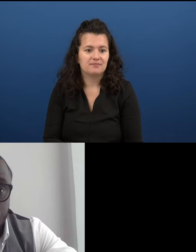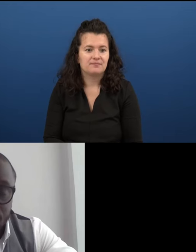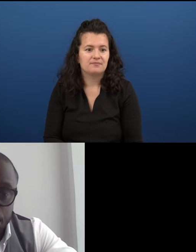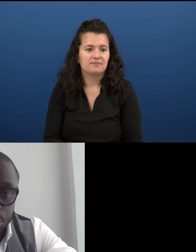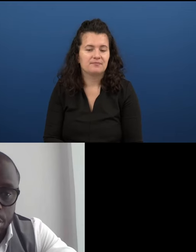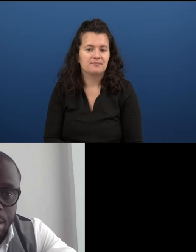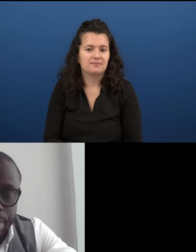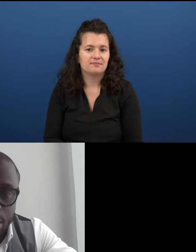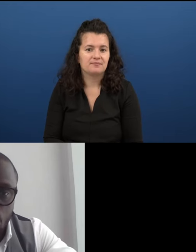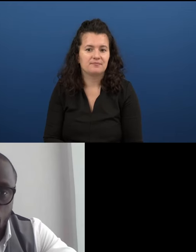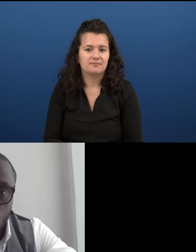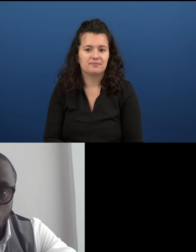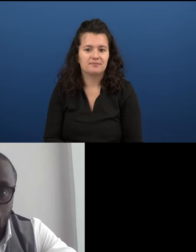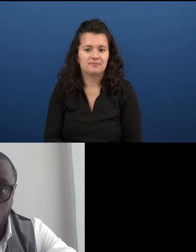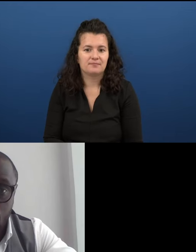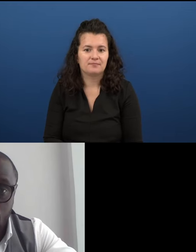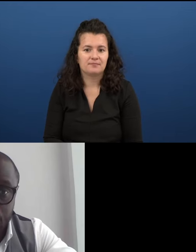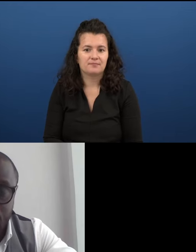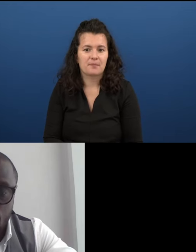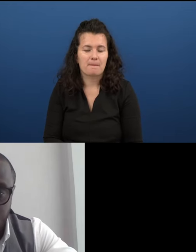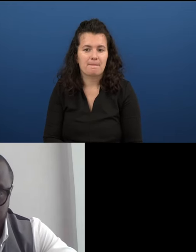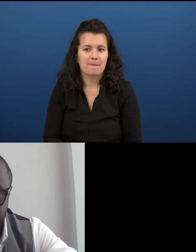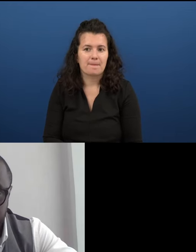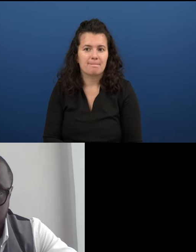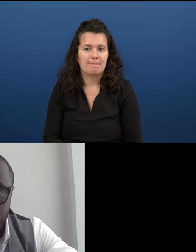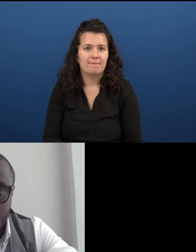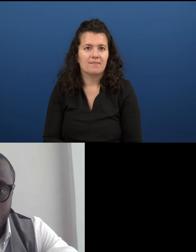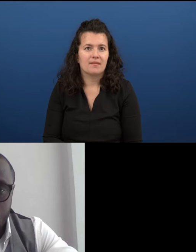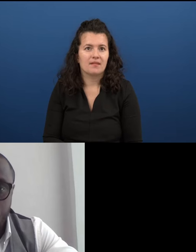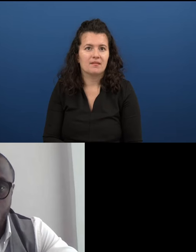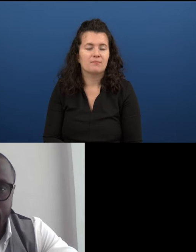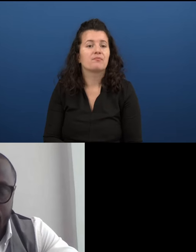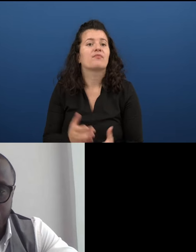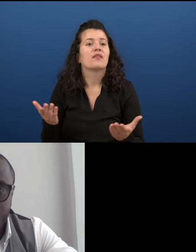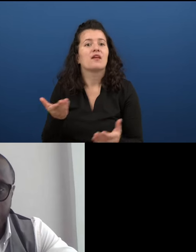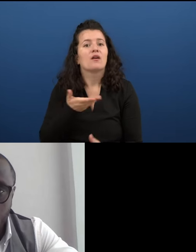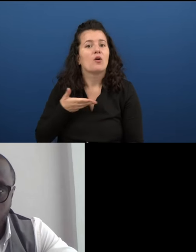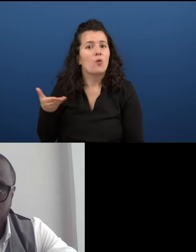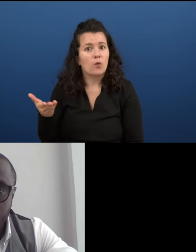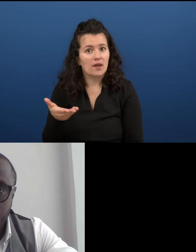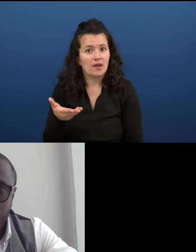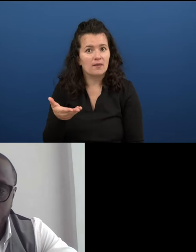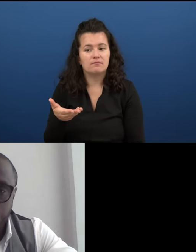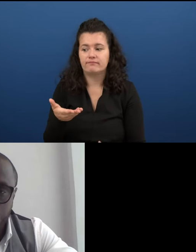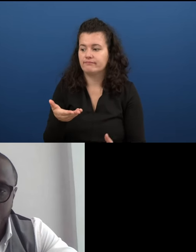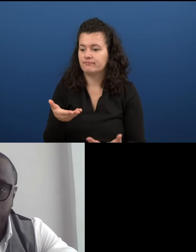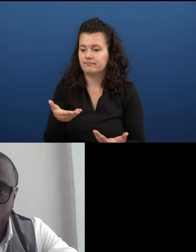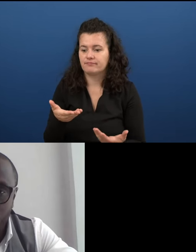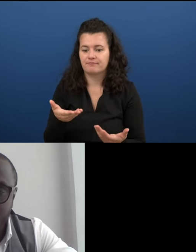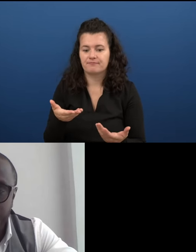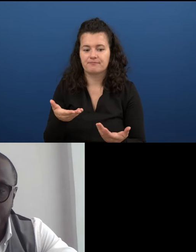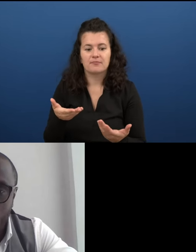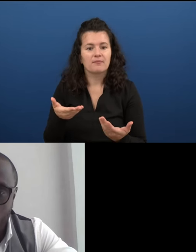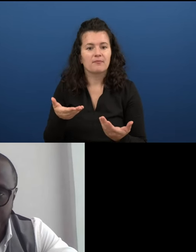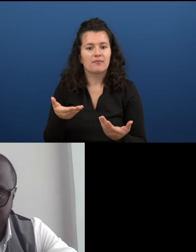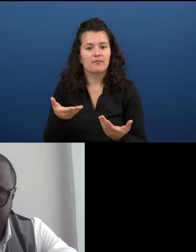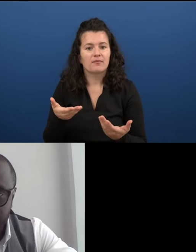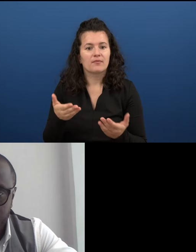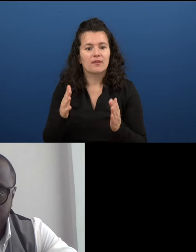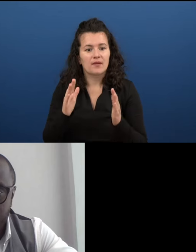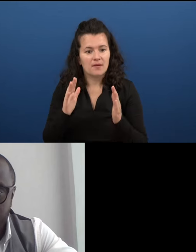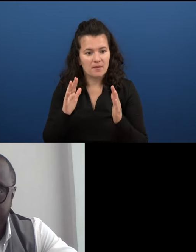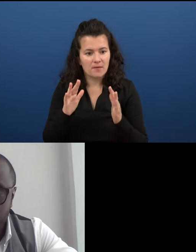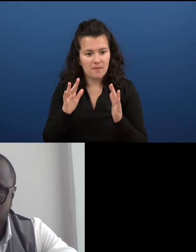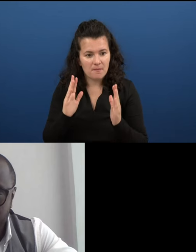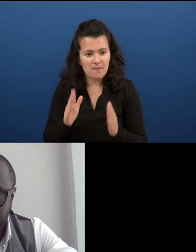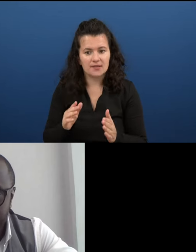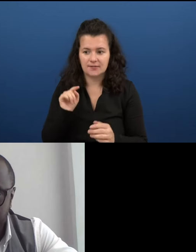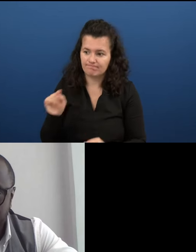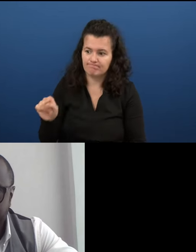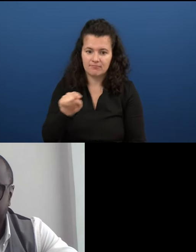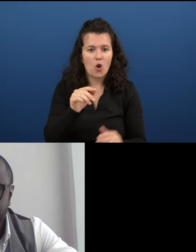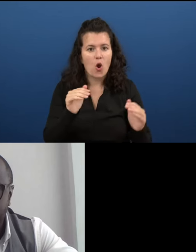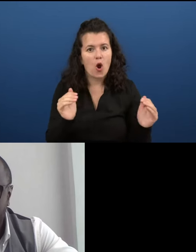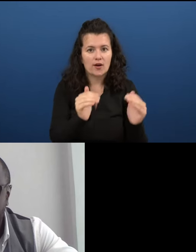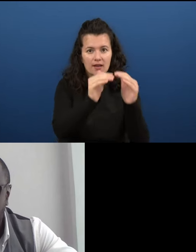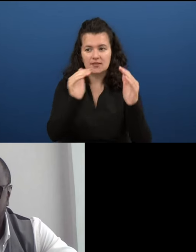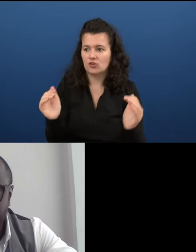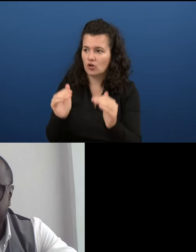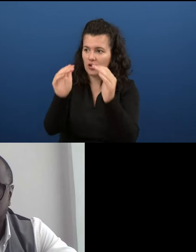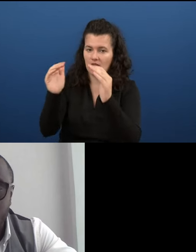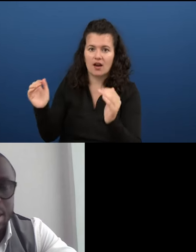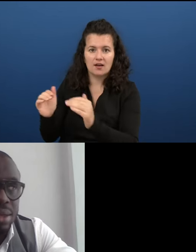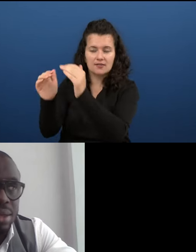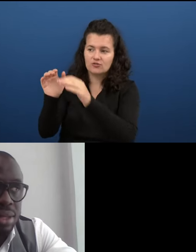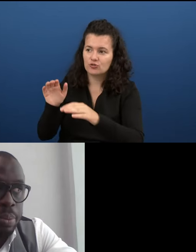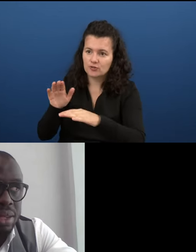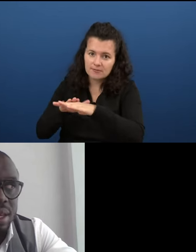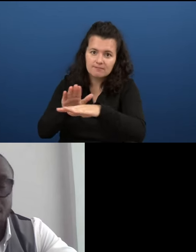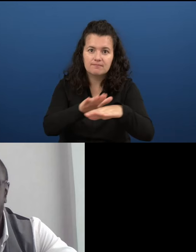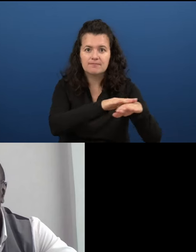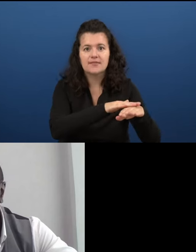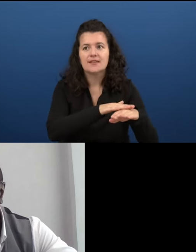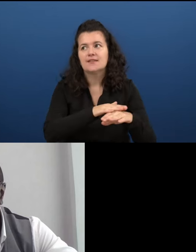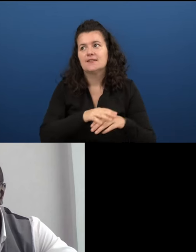11:25:08 What I mean normally the like it to be on the cap on the communication.